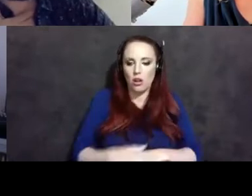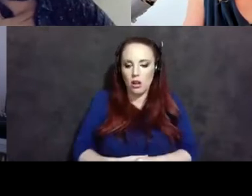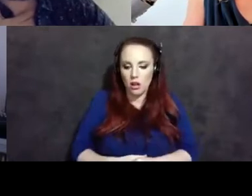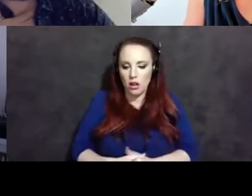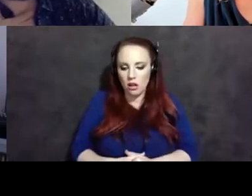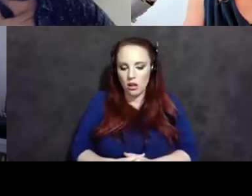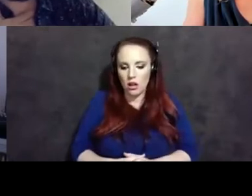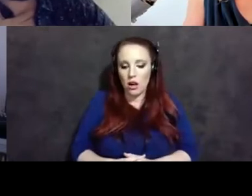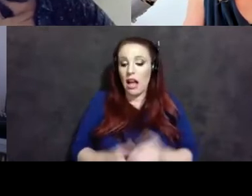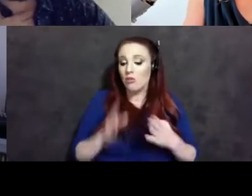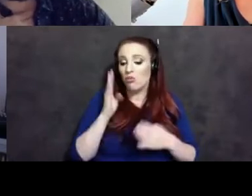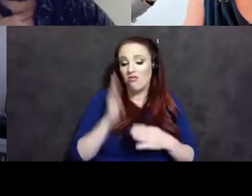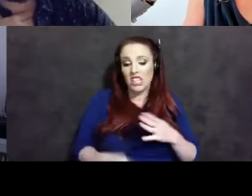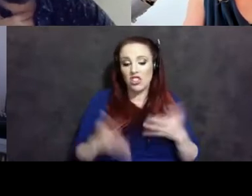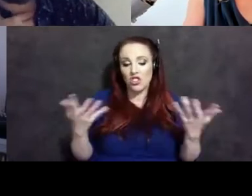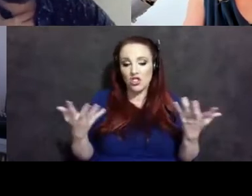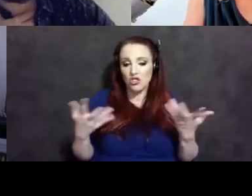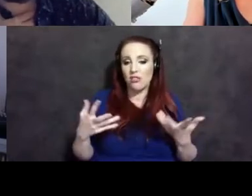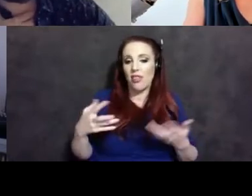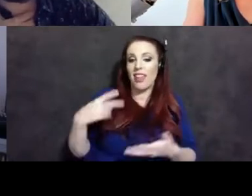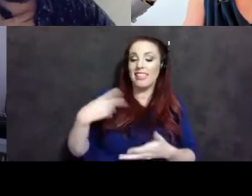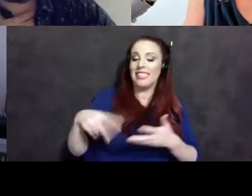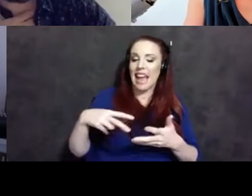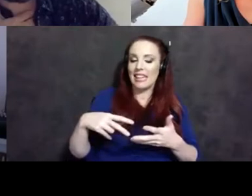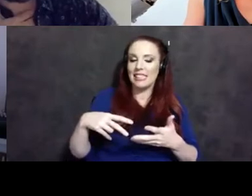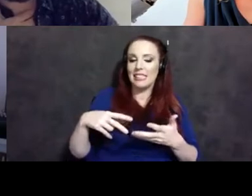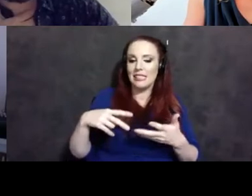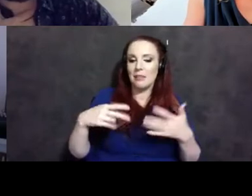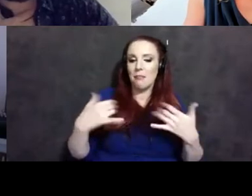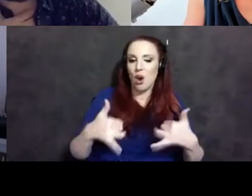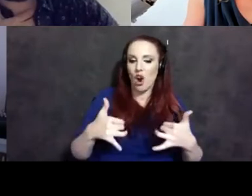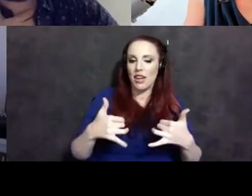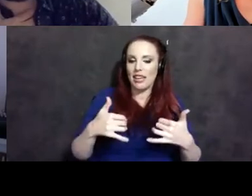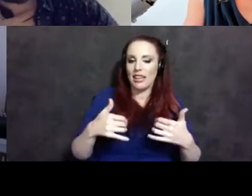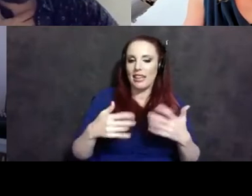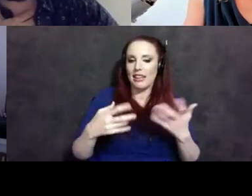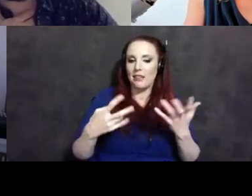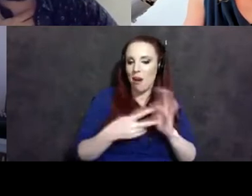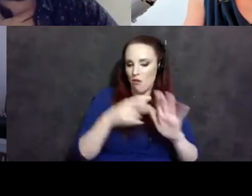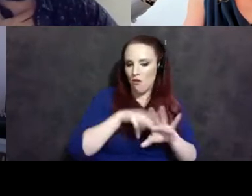And to finish with that dance party analogy, I think now it's time to have underserved